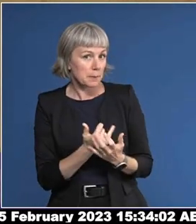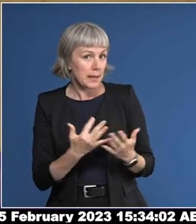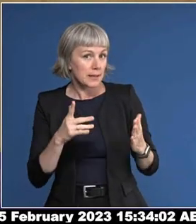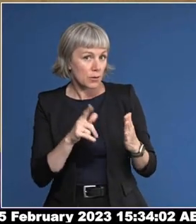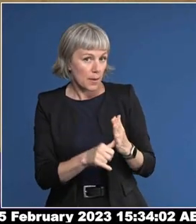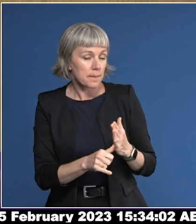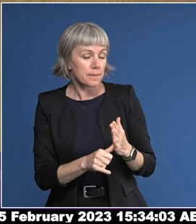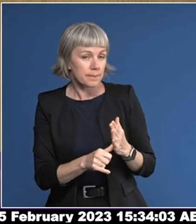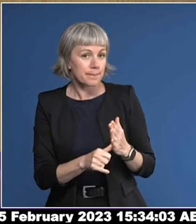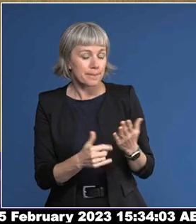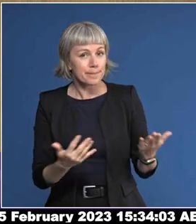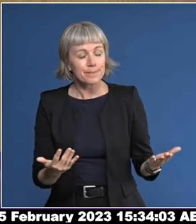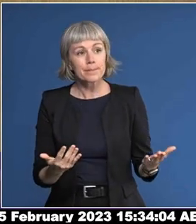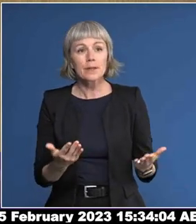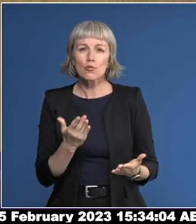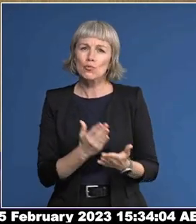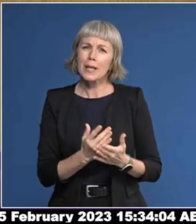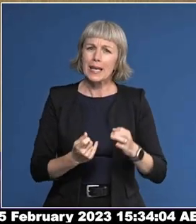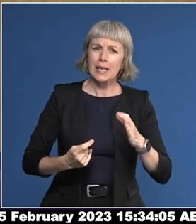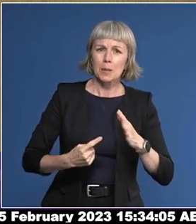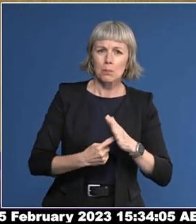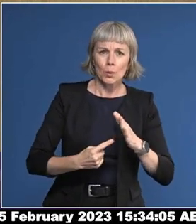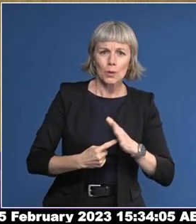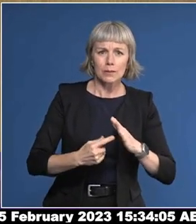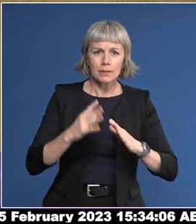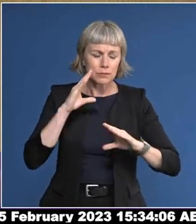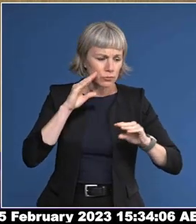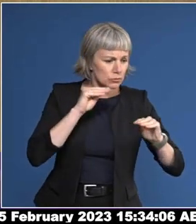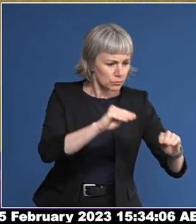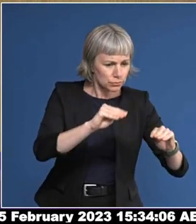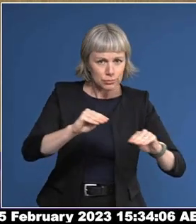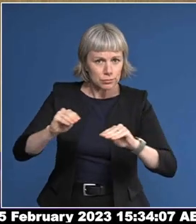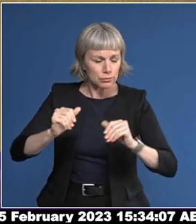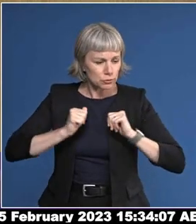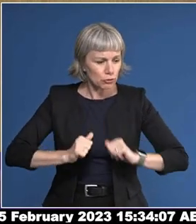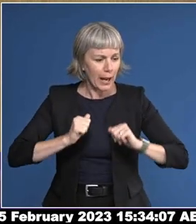really being able to educate and train and develop our disability workforce to